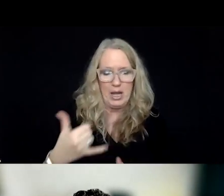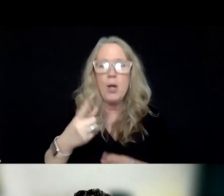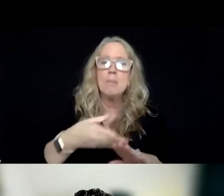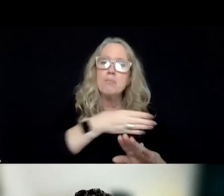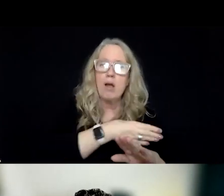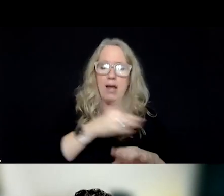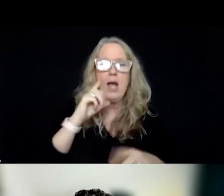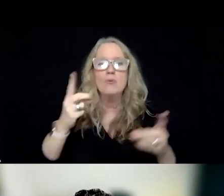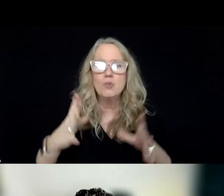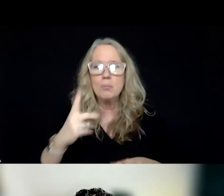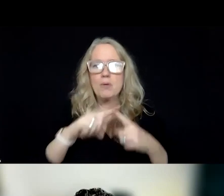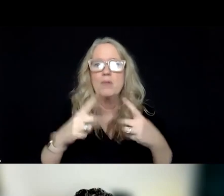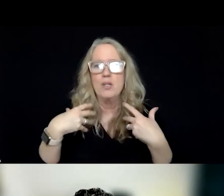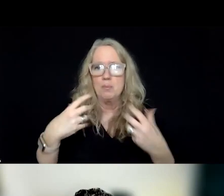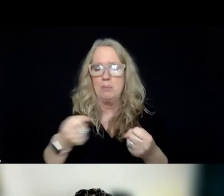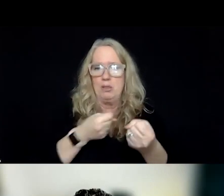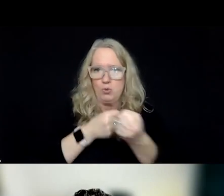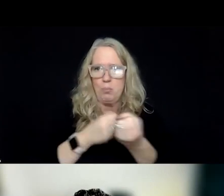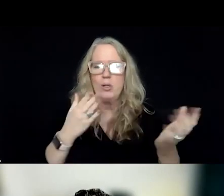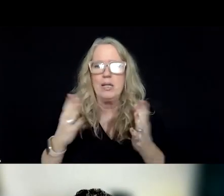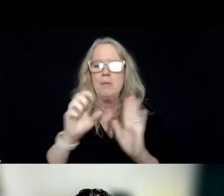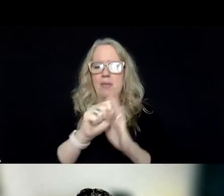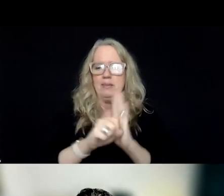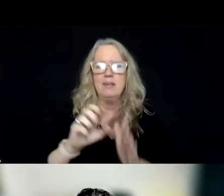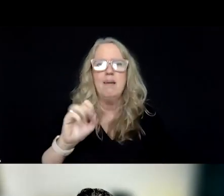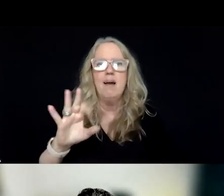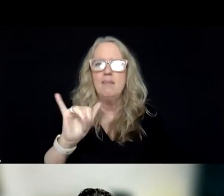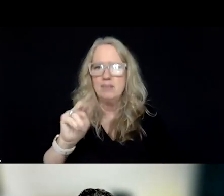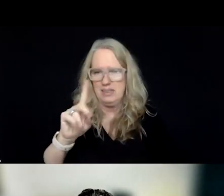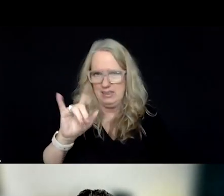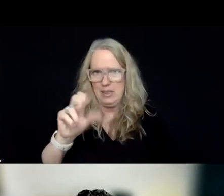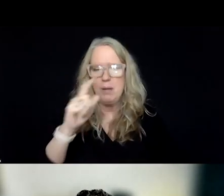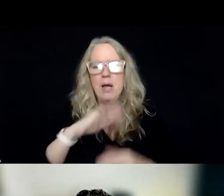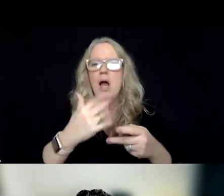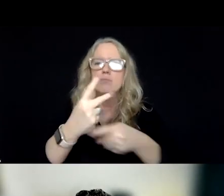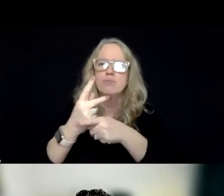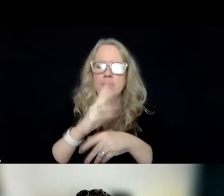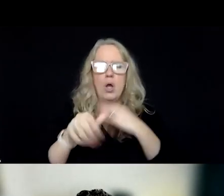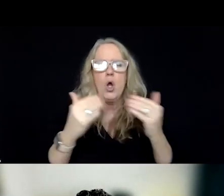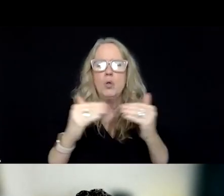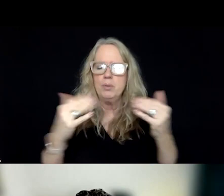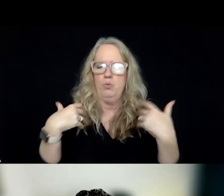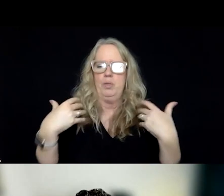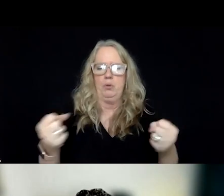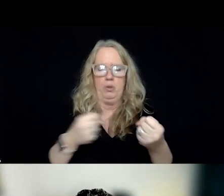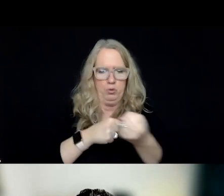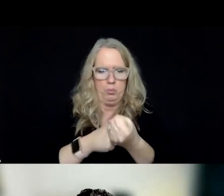WITH THE STATE OF INDIANA WHERE YOU OVERSAW ALL OF THAT FOR FIVE